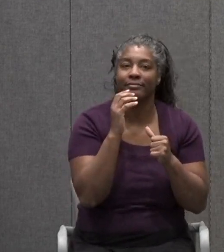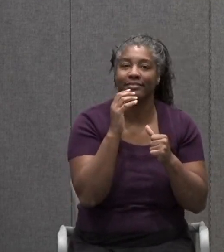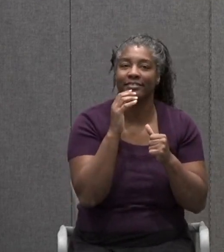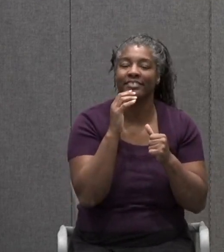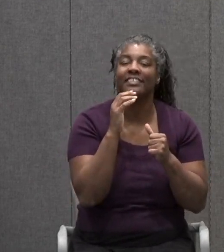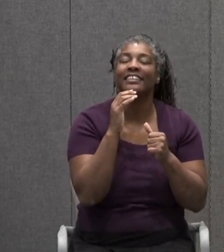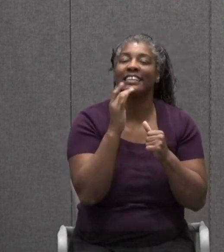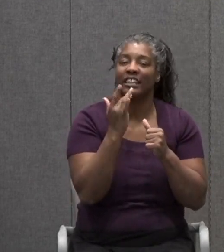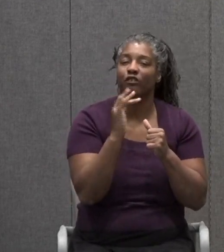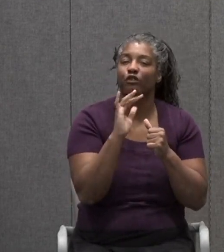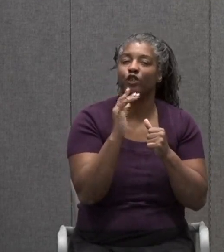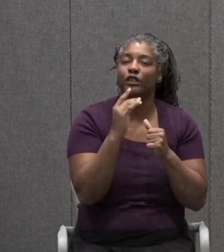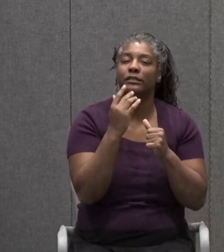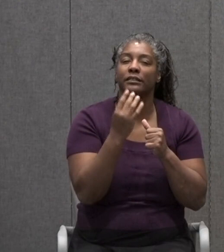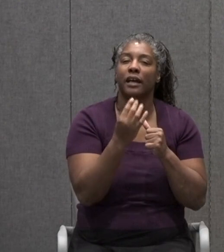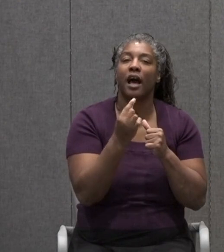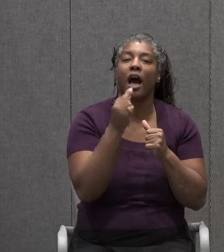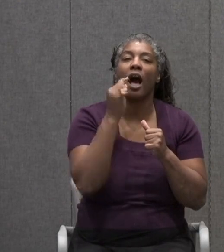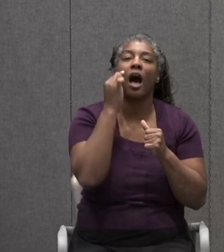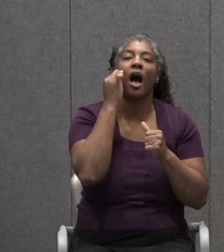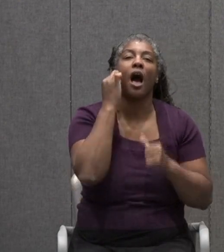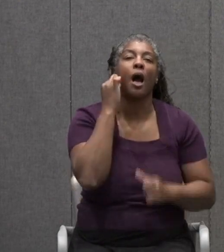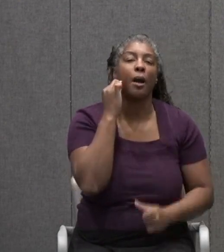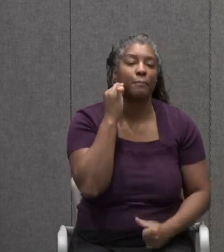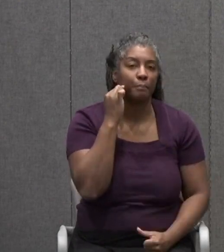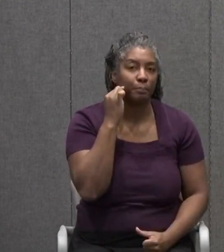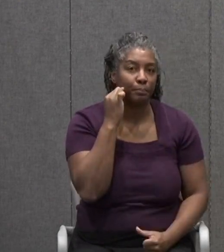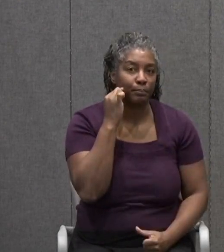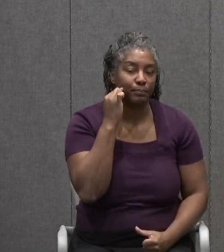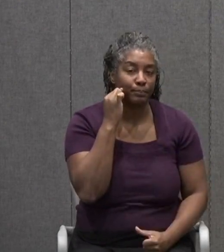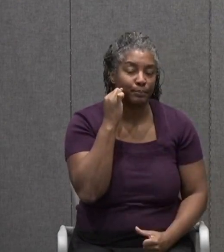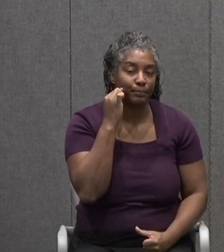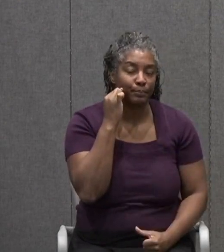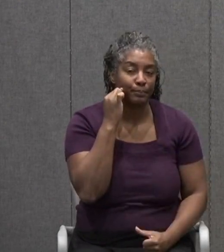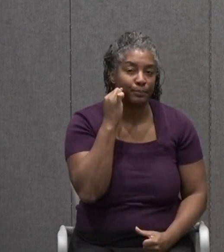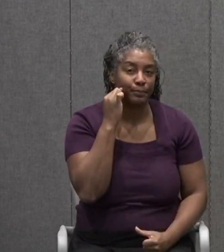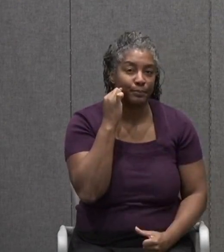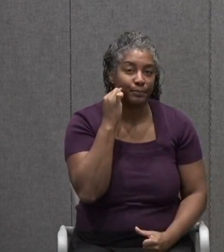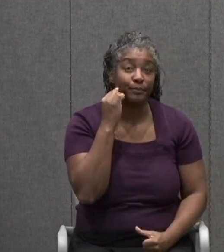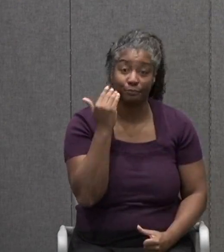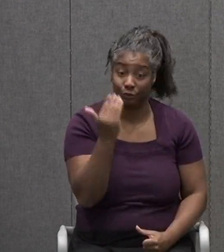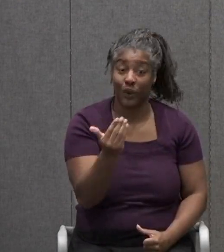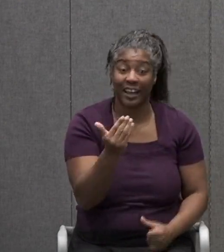Go ahead and take a piece of yours and put it in your mouth. And don't bite it yet.